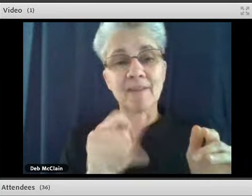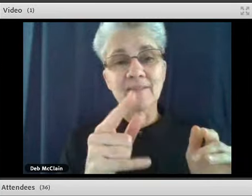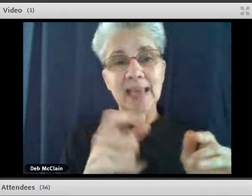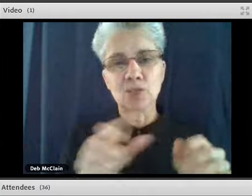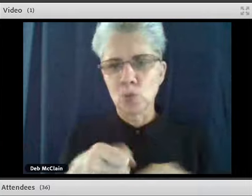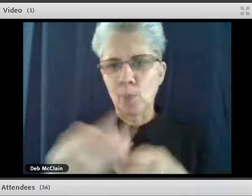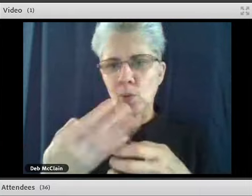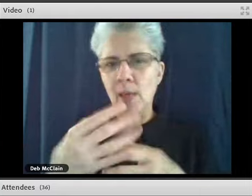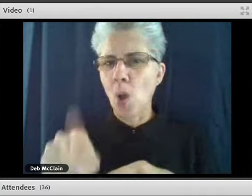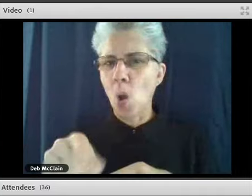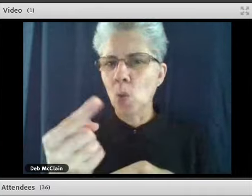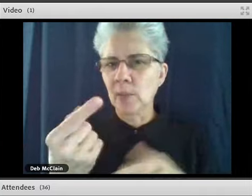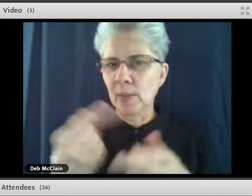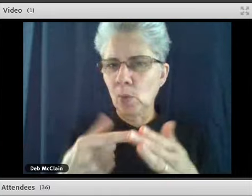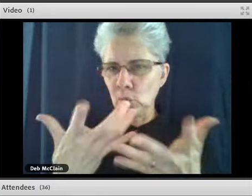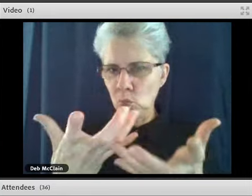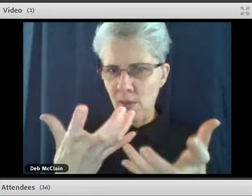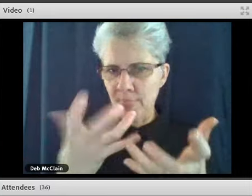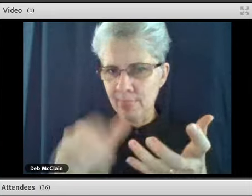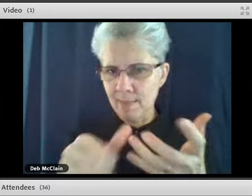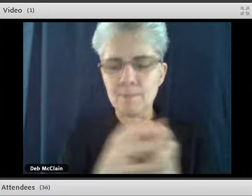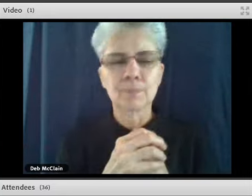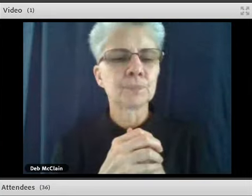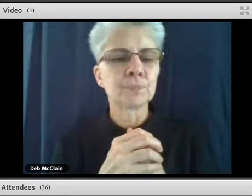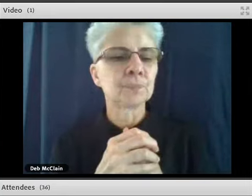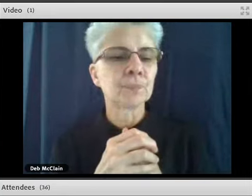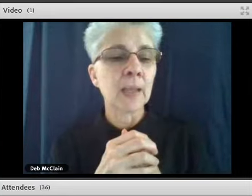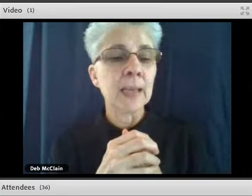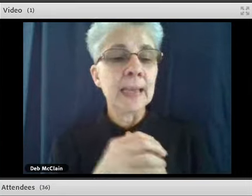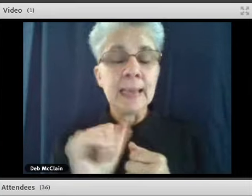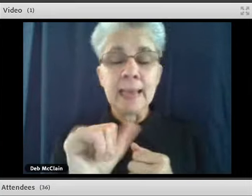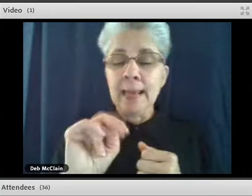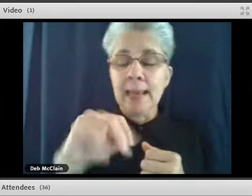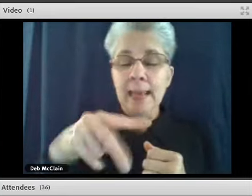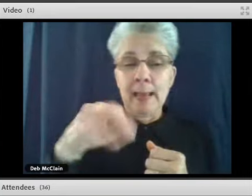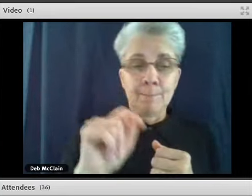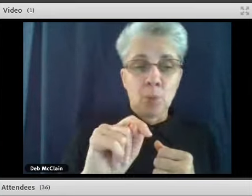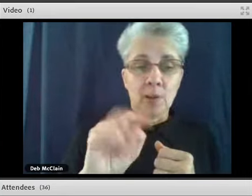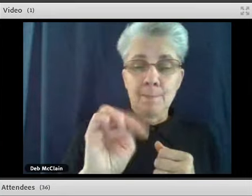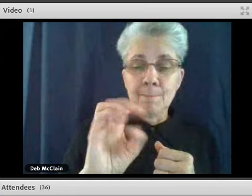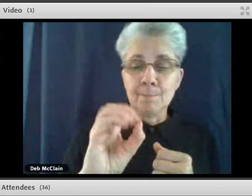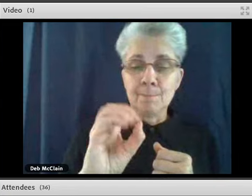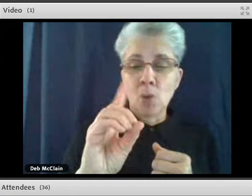to skip navigation, to get to just what you want. Input modalities.